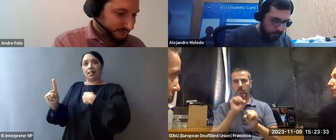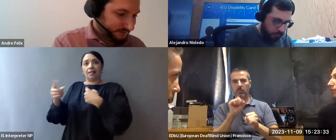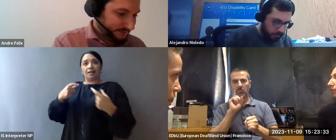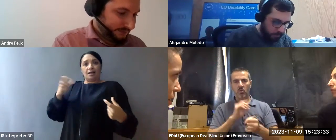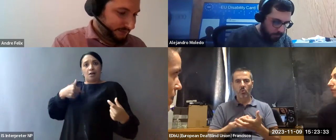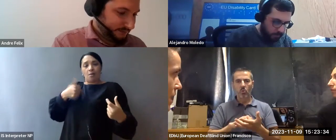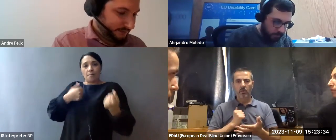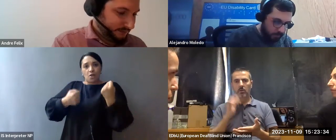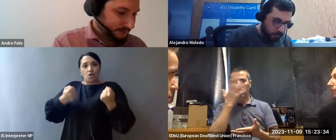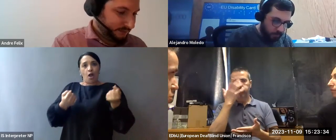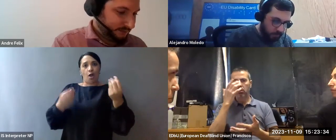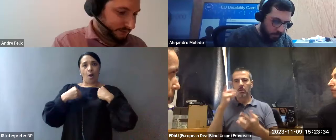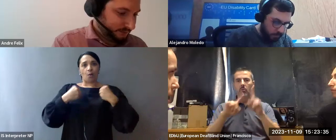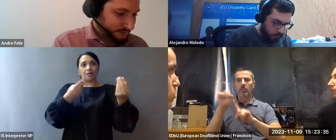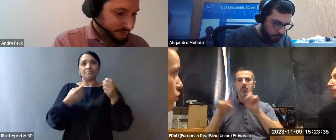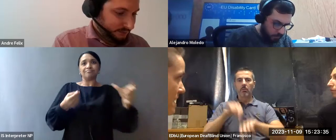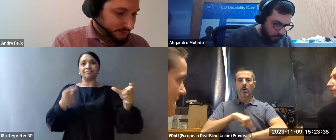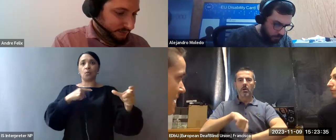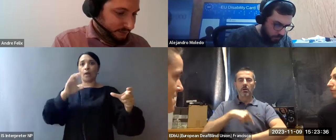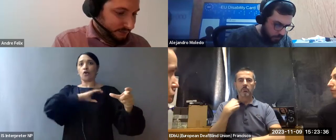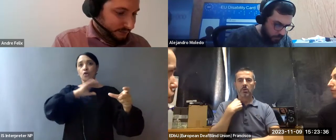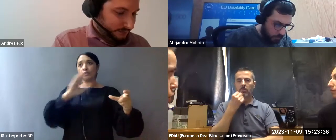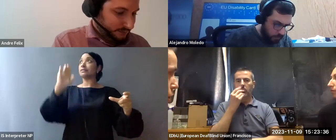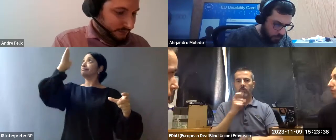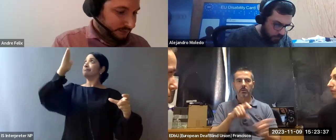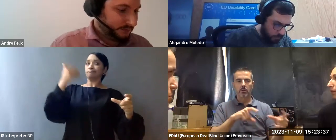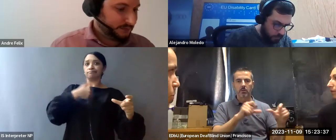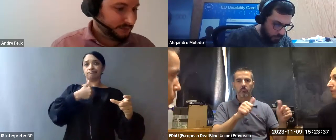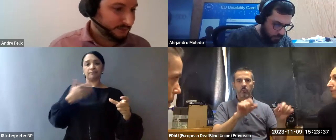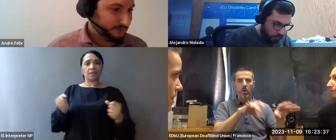of that card if we are stopped by authorities or someone.